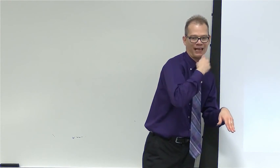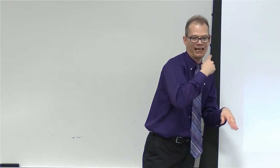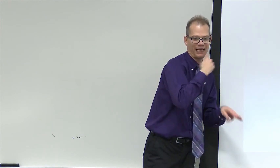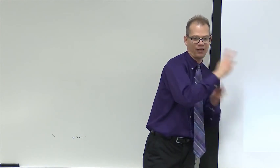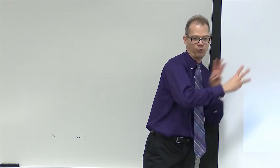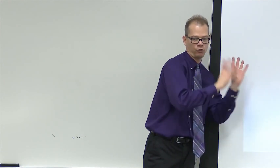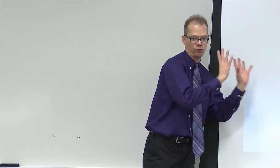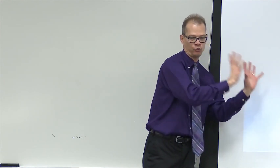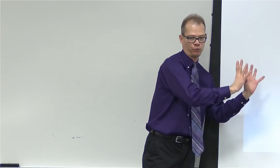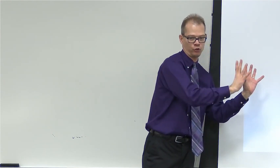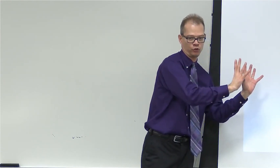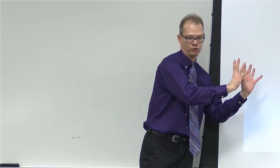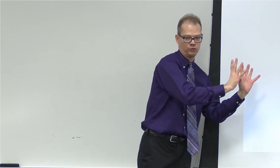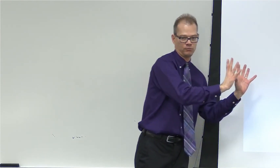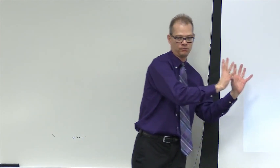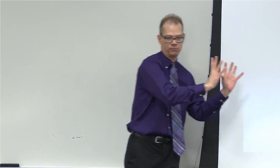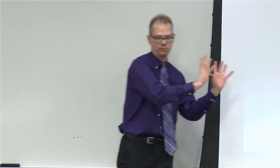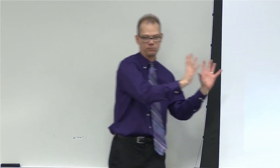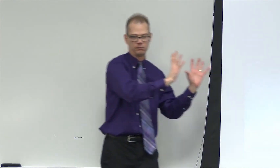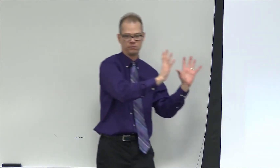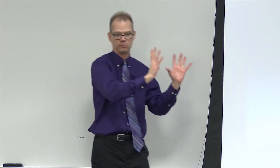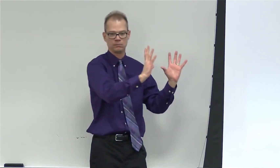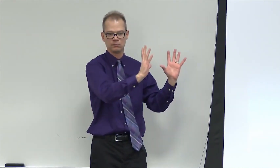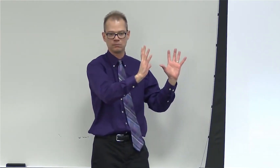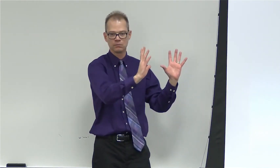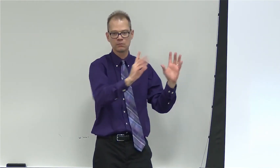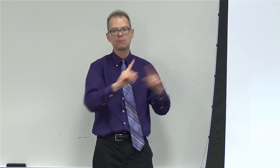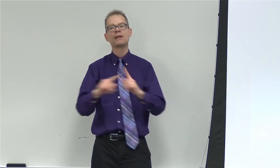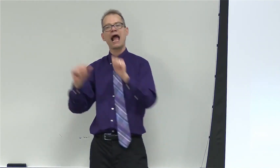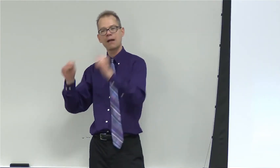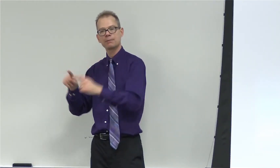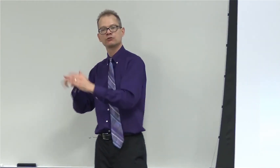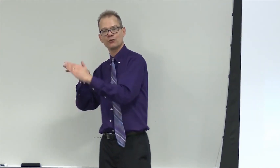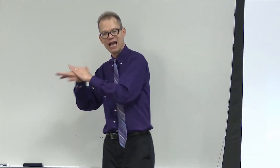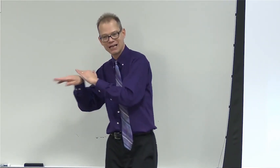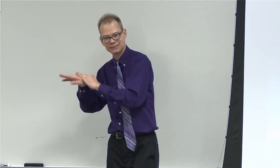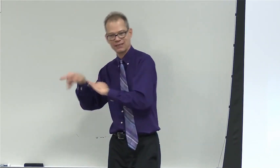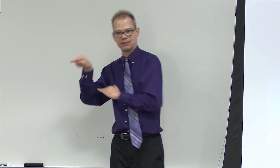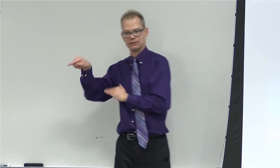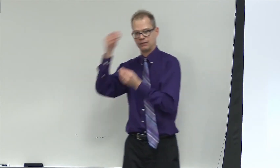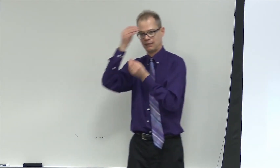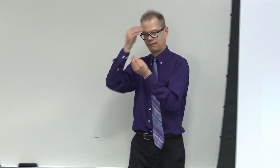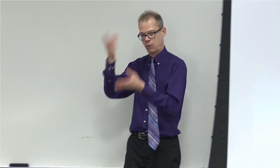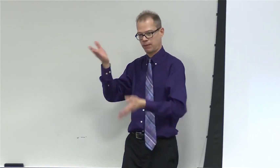and not just depend on English and the hearing world, but they're able to access the information